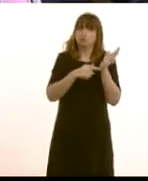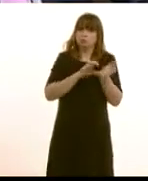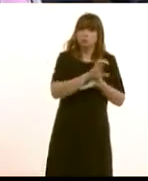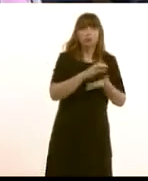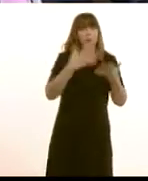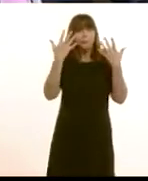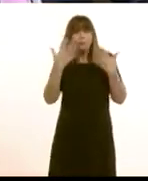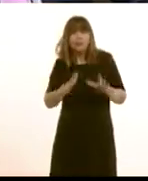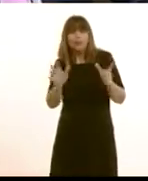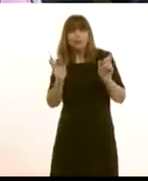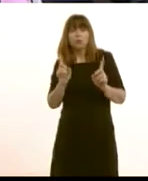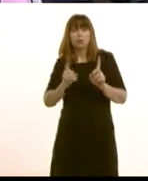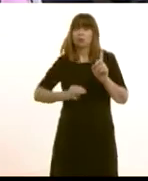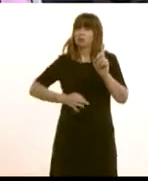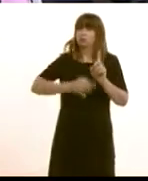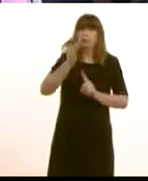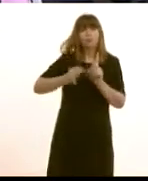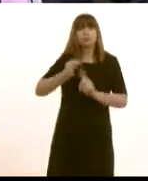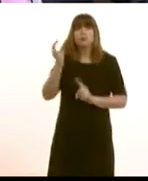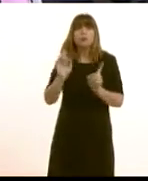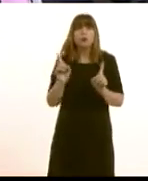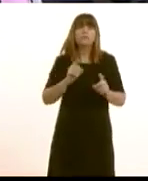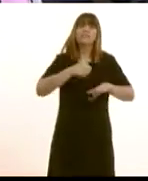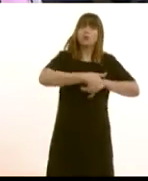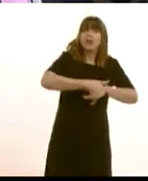Improvements have been seen this year across the foundation stage and key stages 2 and